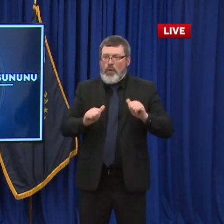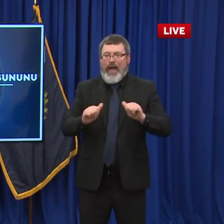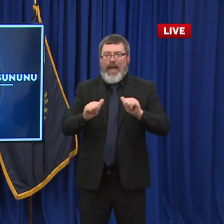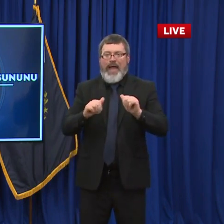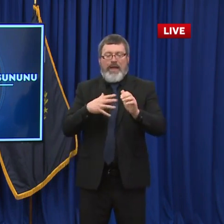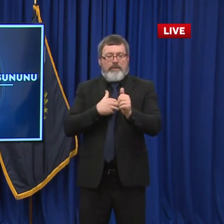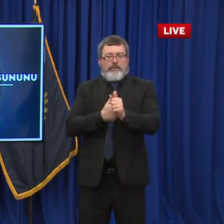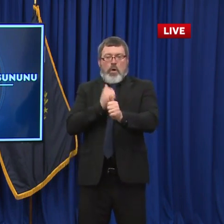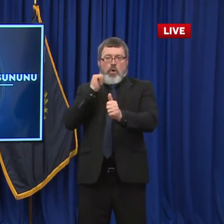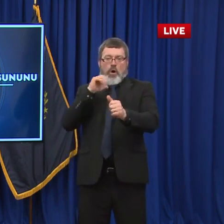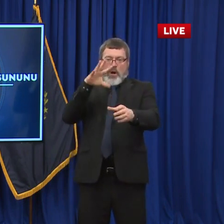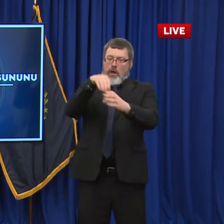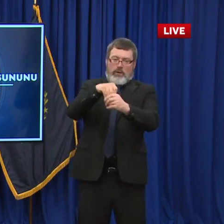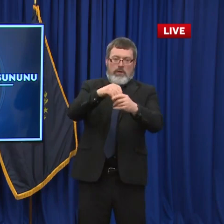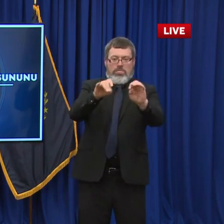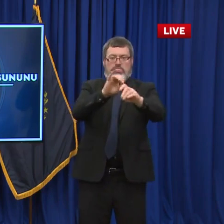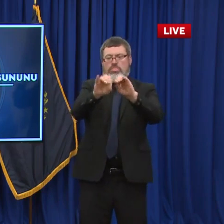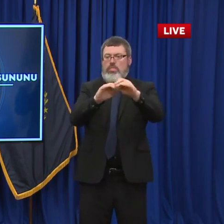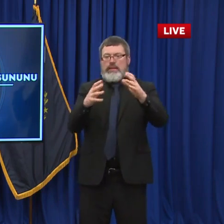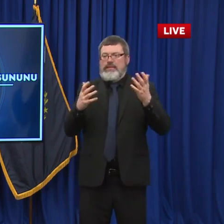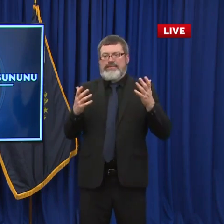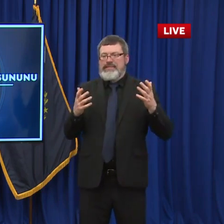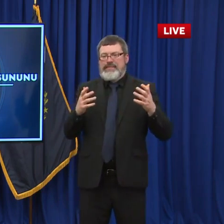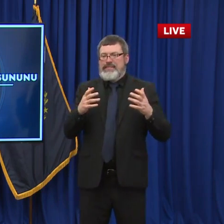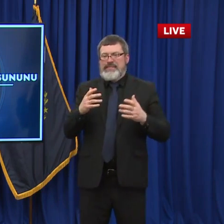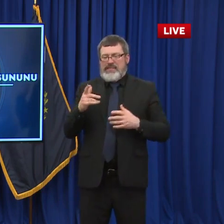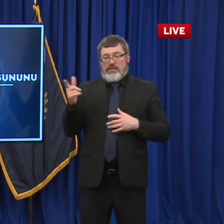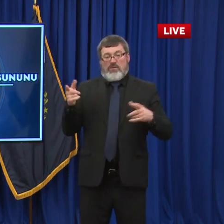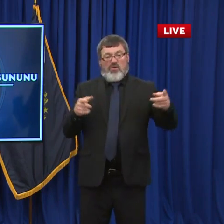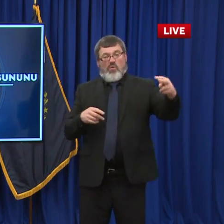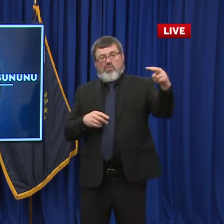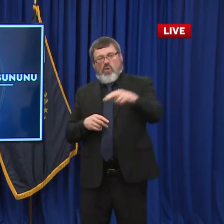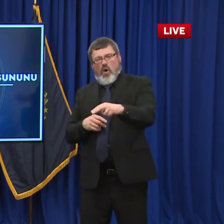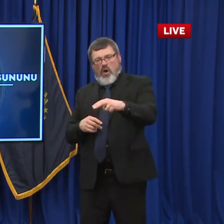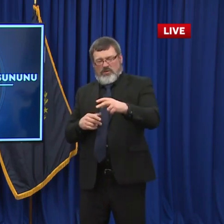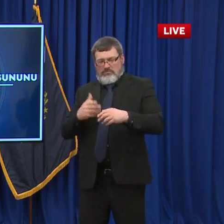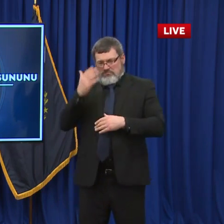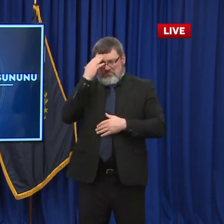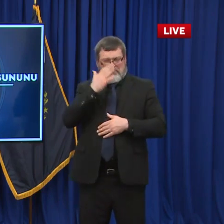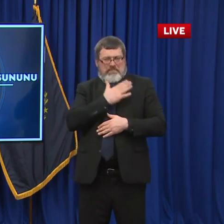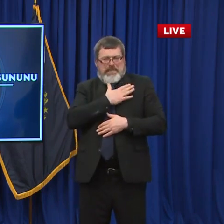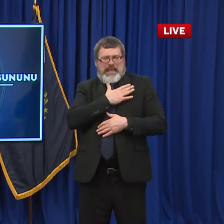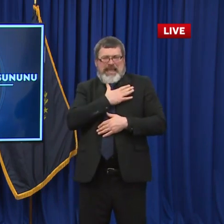ONE THING I’VE TRIED TO DO IS NOT ALLOW POLITICS TO COME IN.